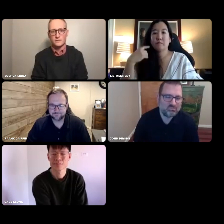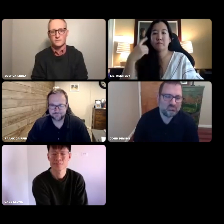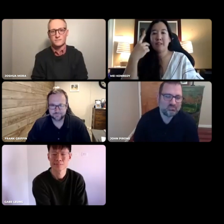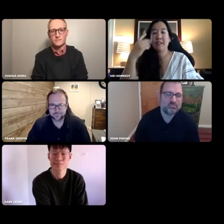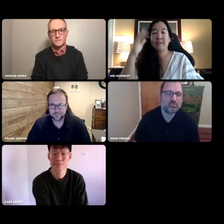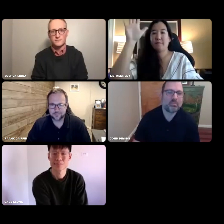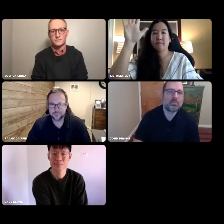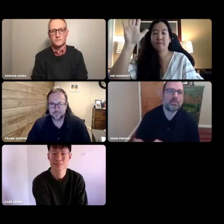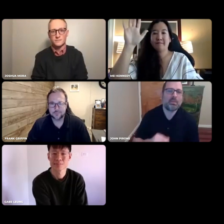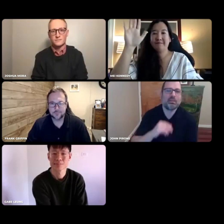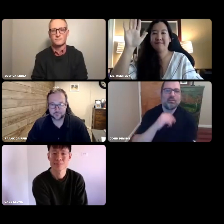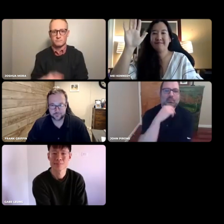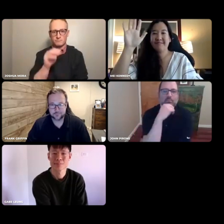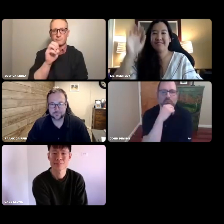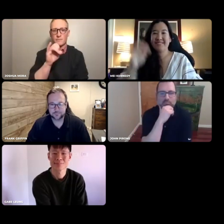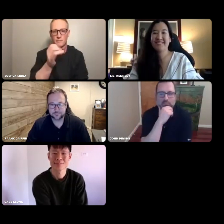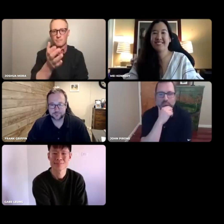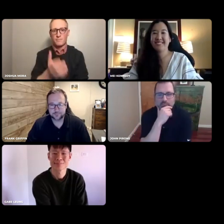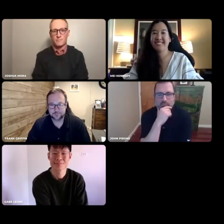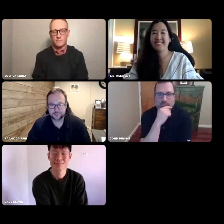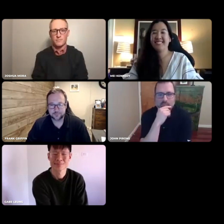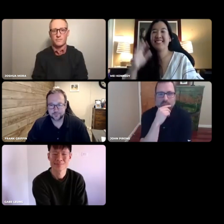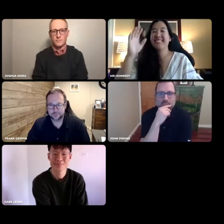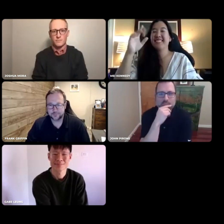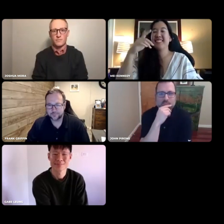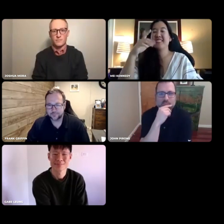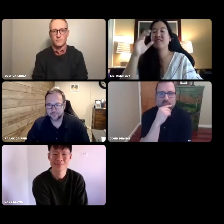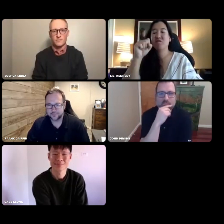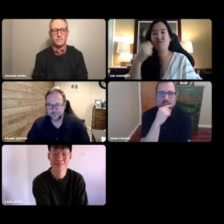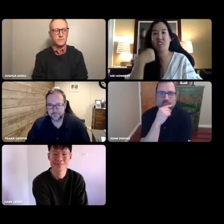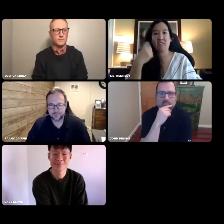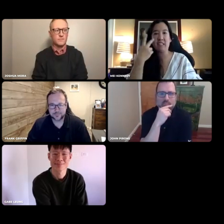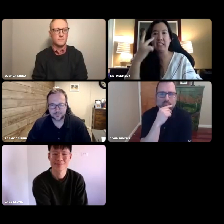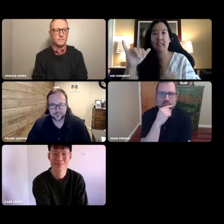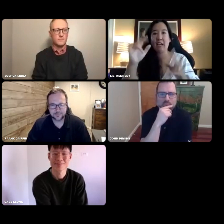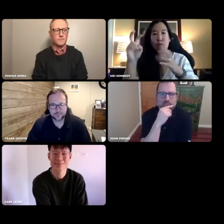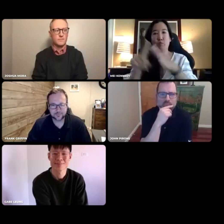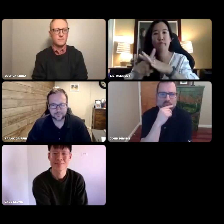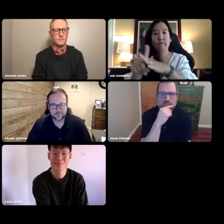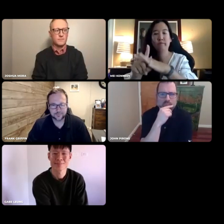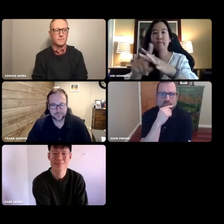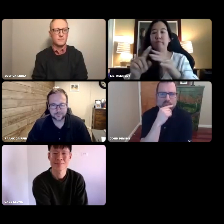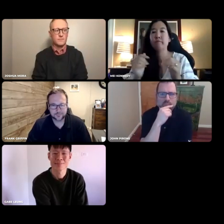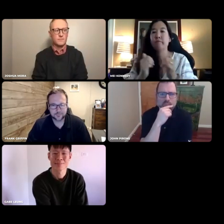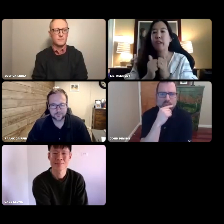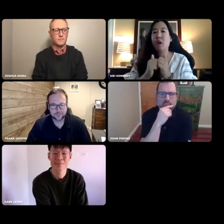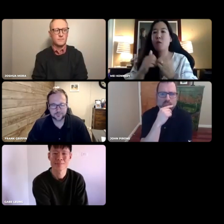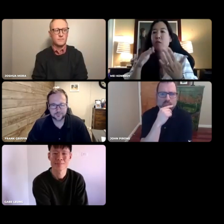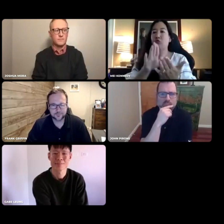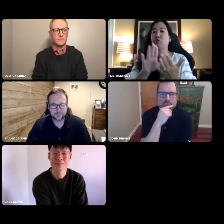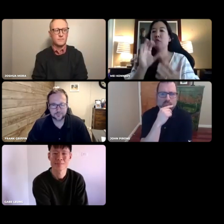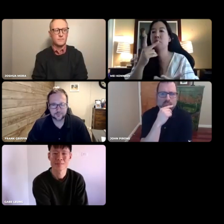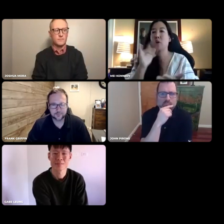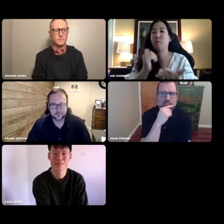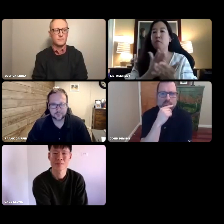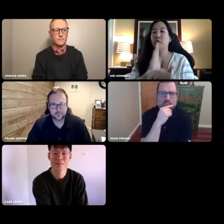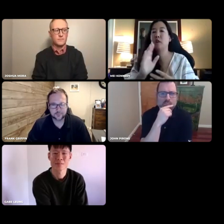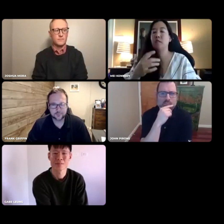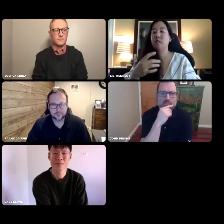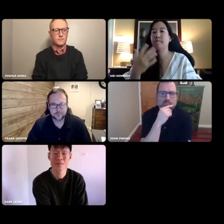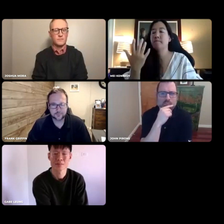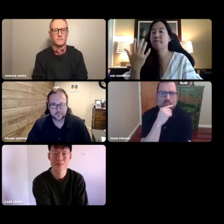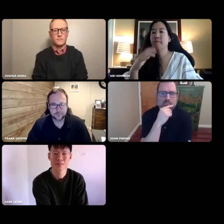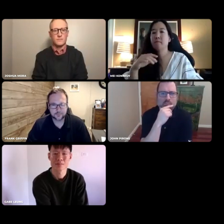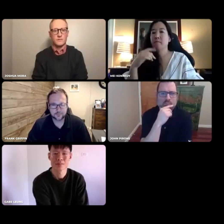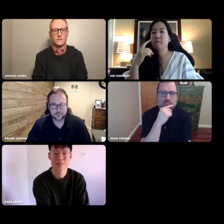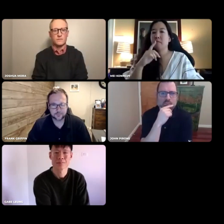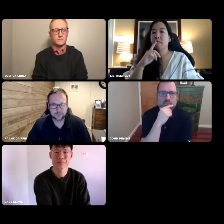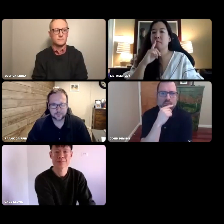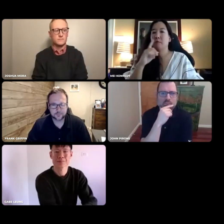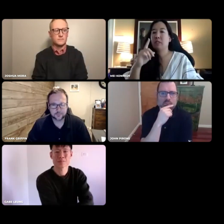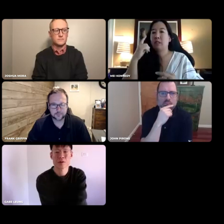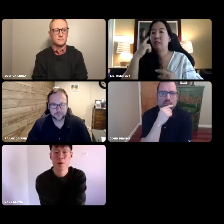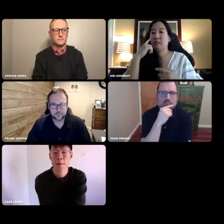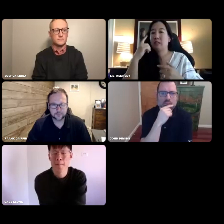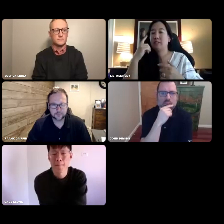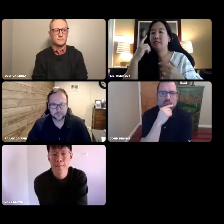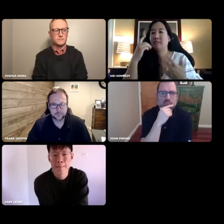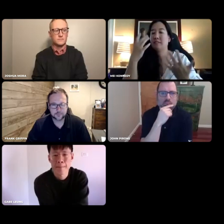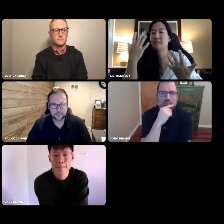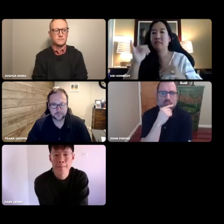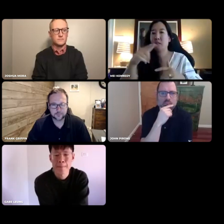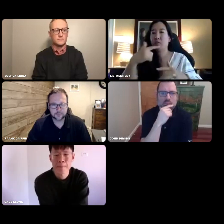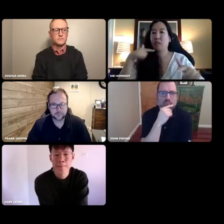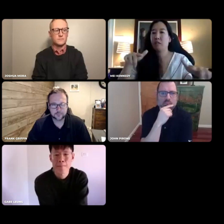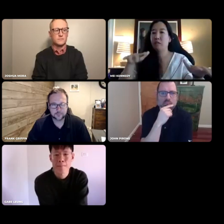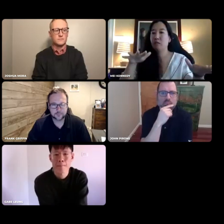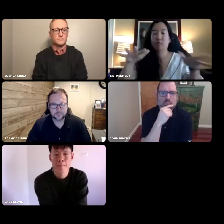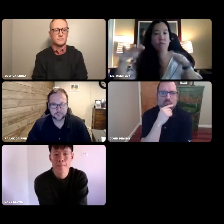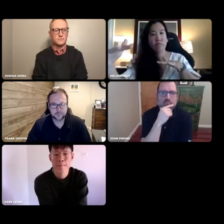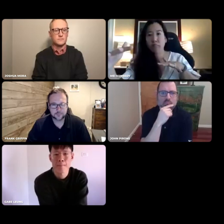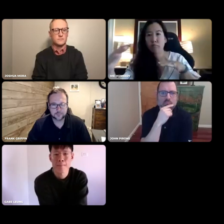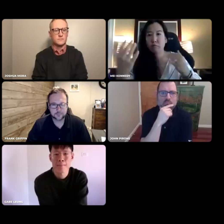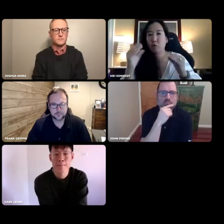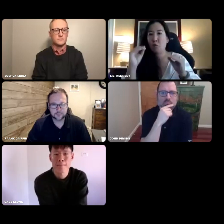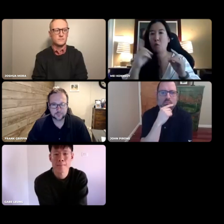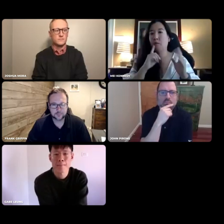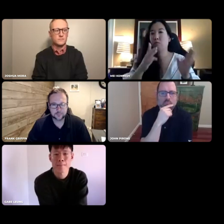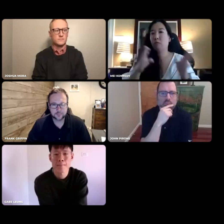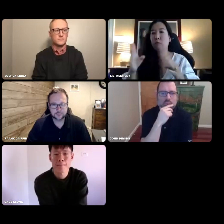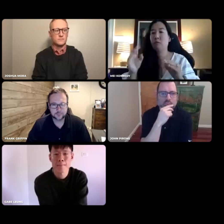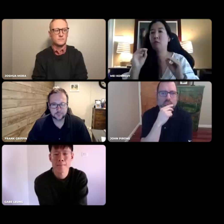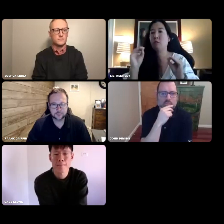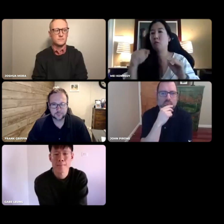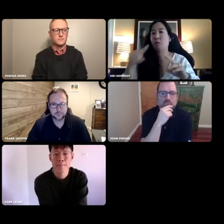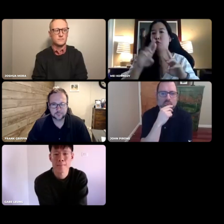I've seen that issue come up often: How to address copyright.